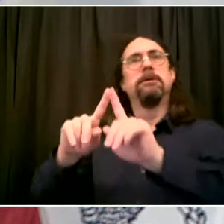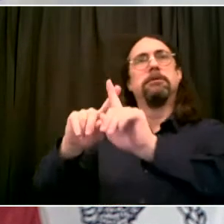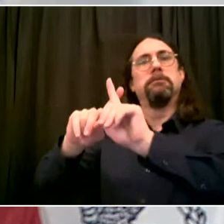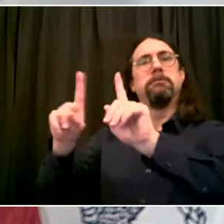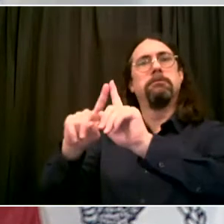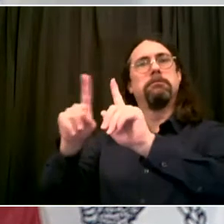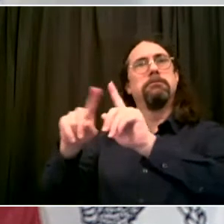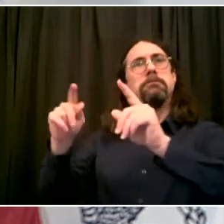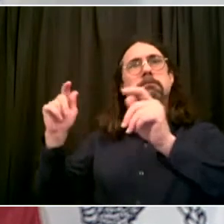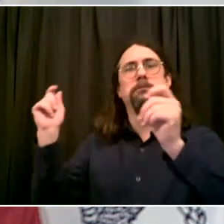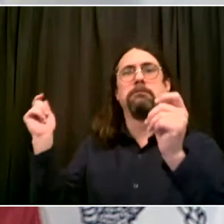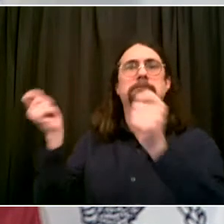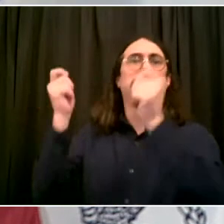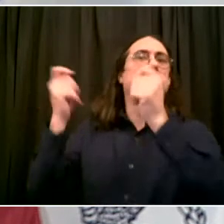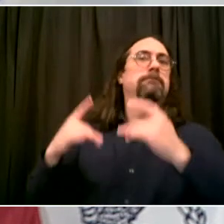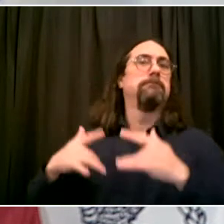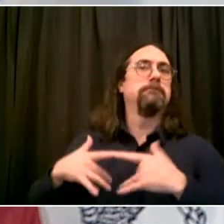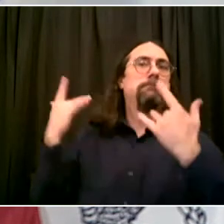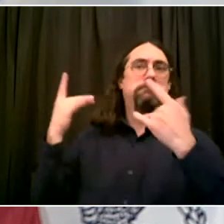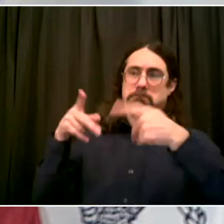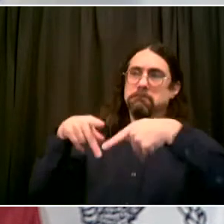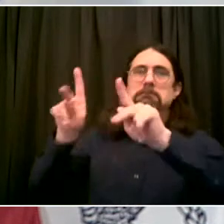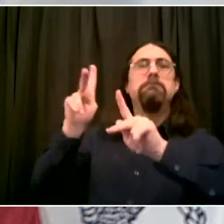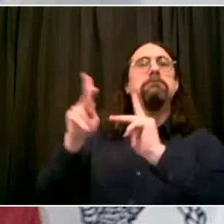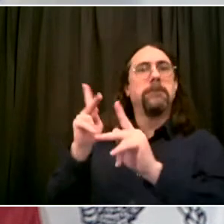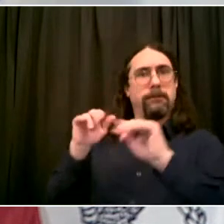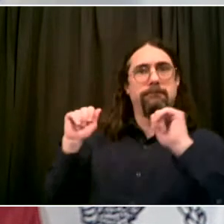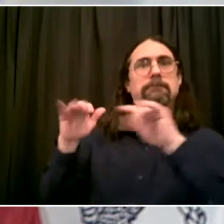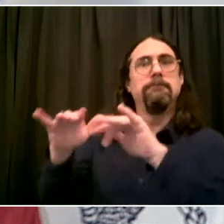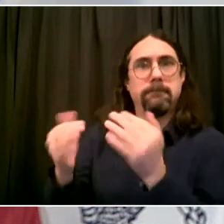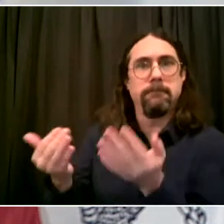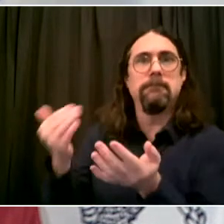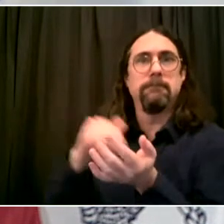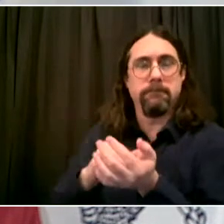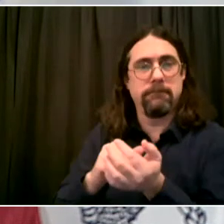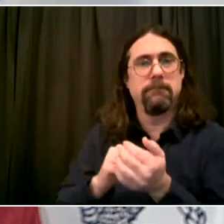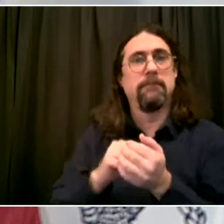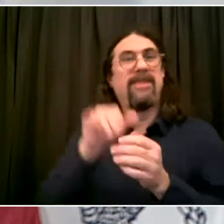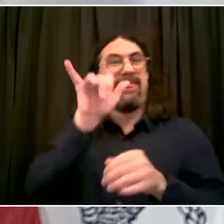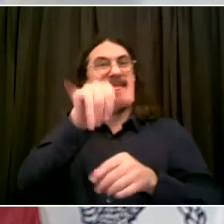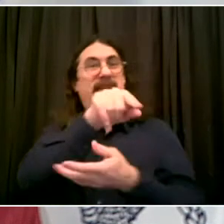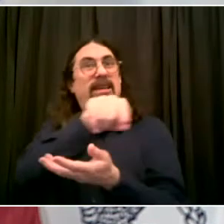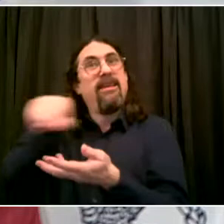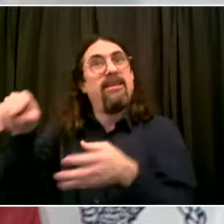KNOW IT'S A STATE DECISION. THIS IS A VEE RY DDNSEEELY POPULATED CITY HAVE THESE